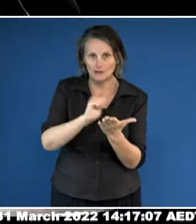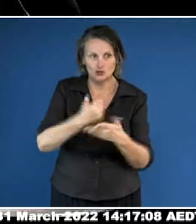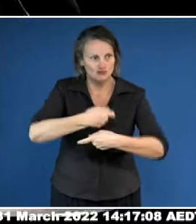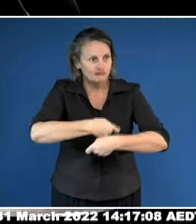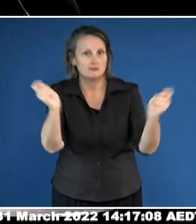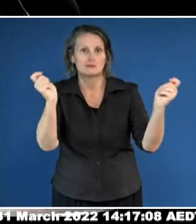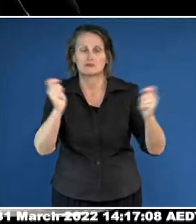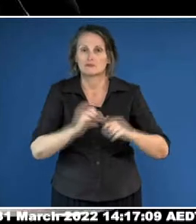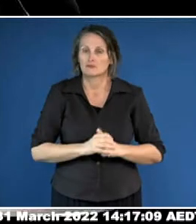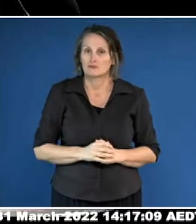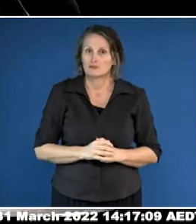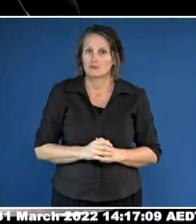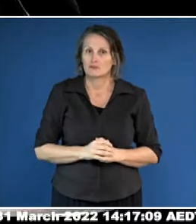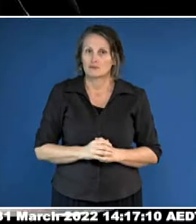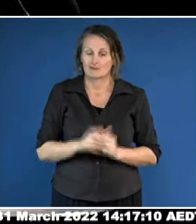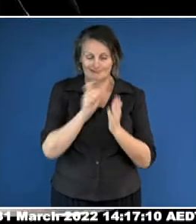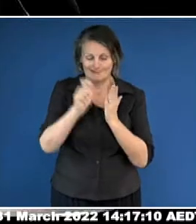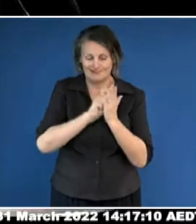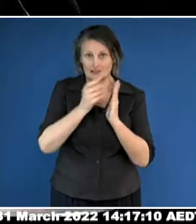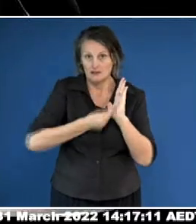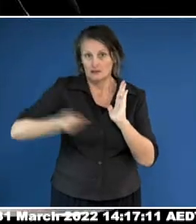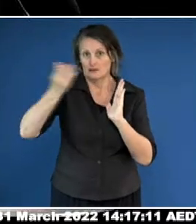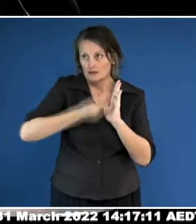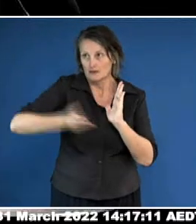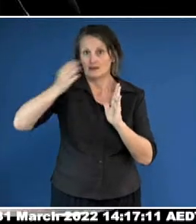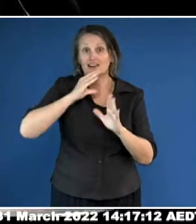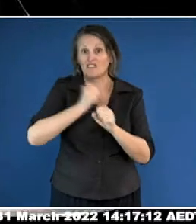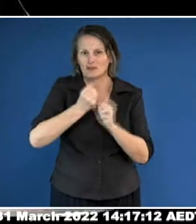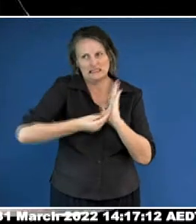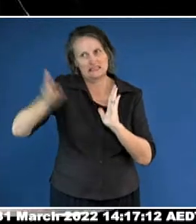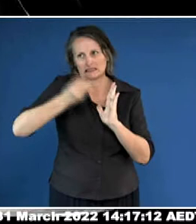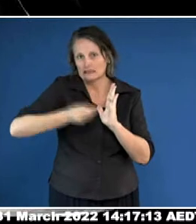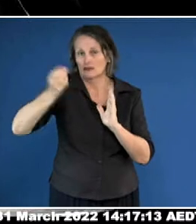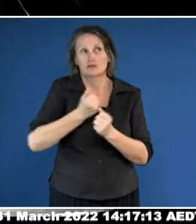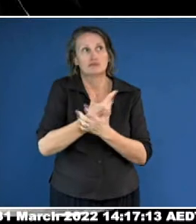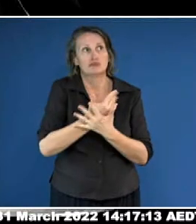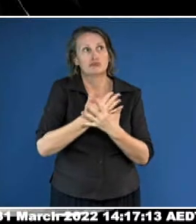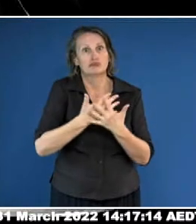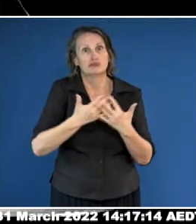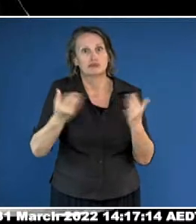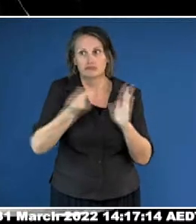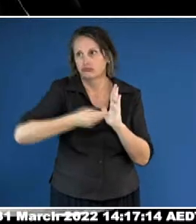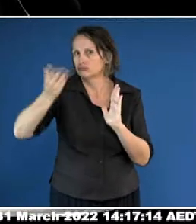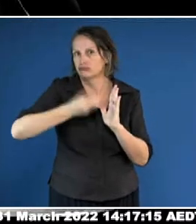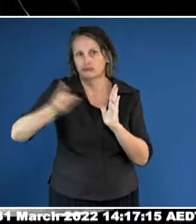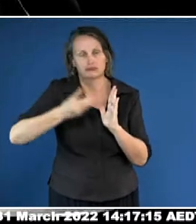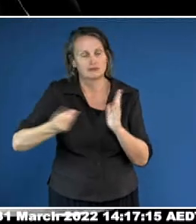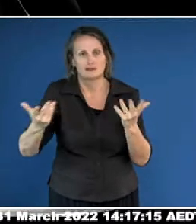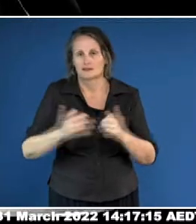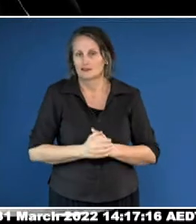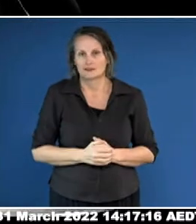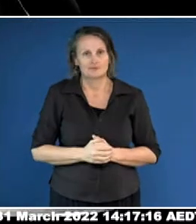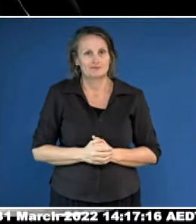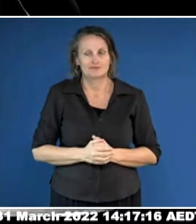written more submissions than I would ever, ever be able to count to governments, to,